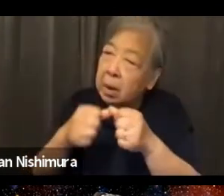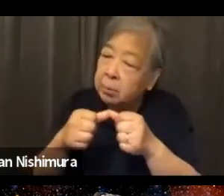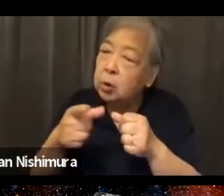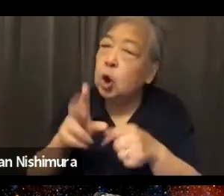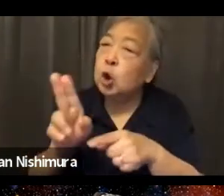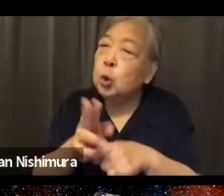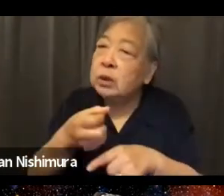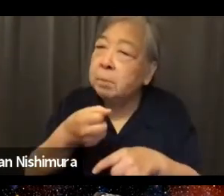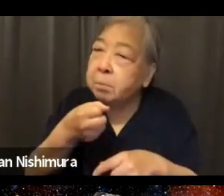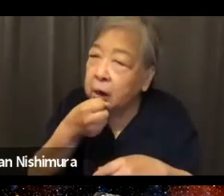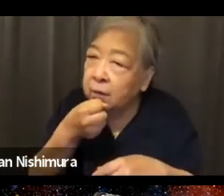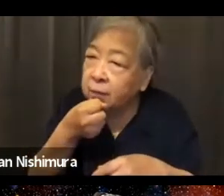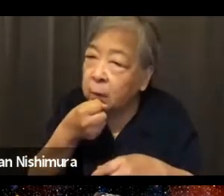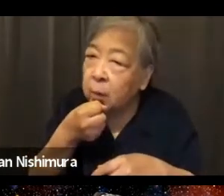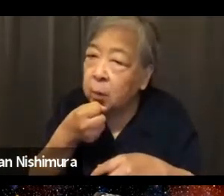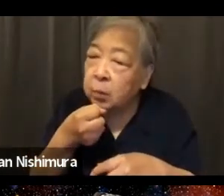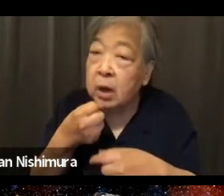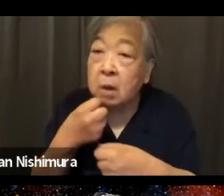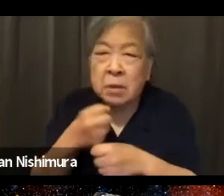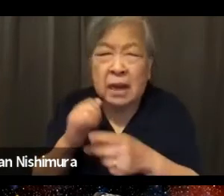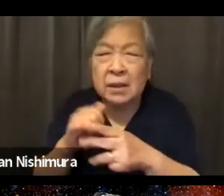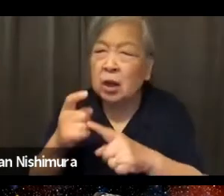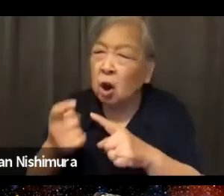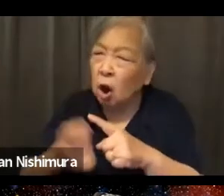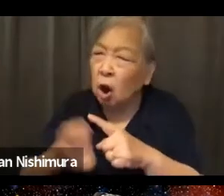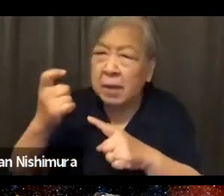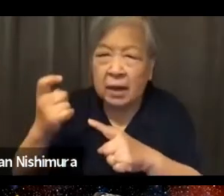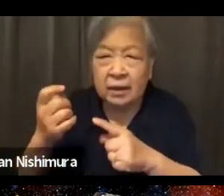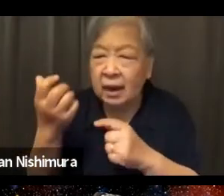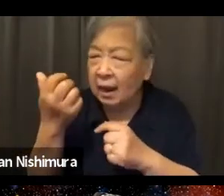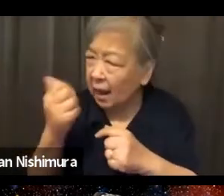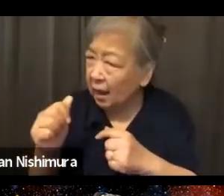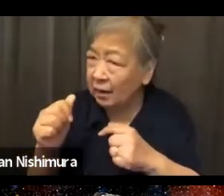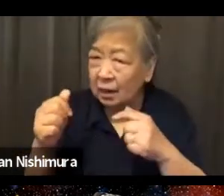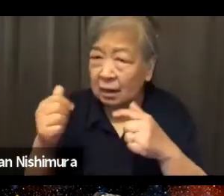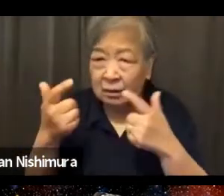and making that the default setting for any type of large group conversation will really